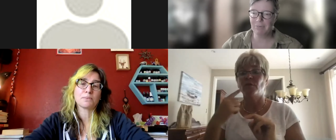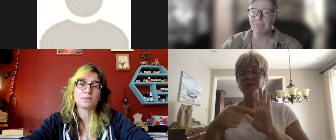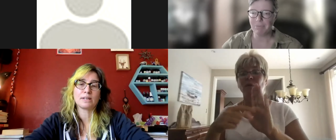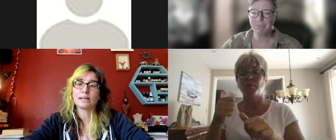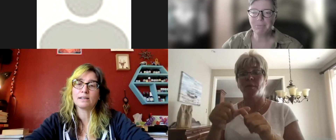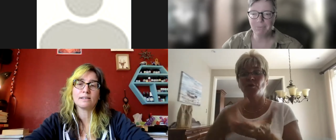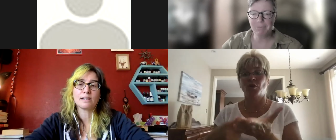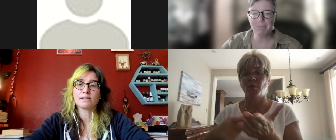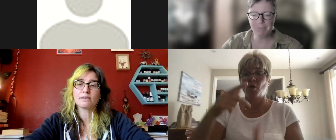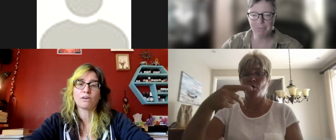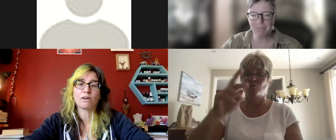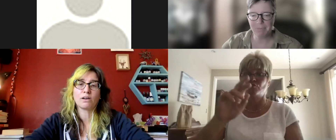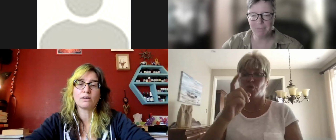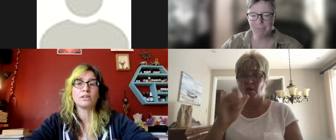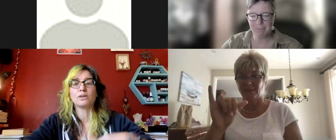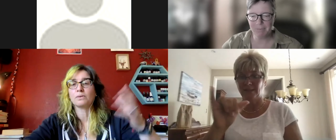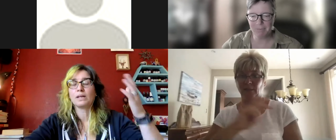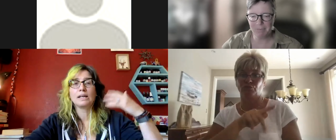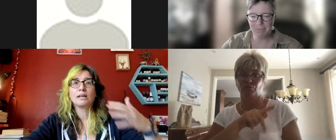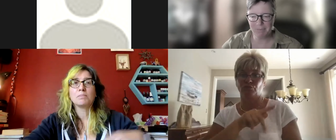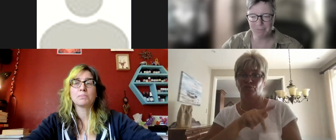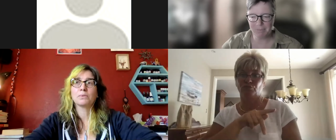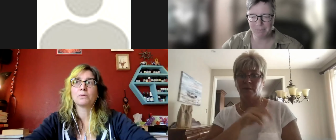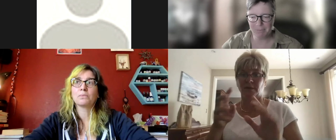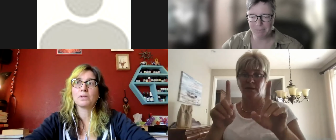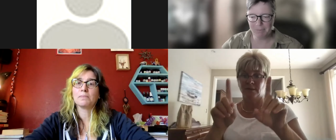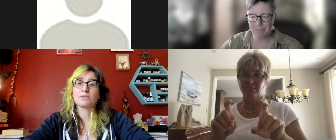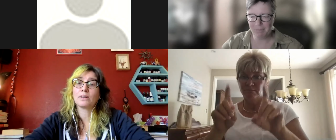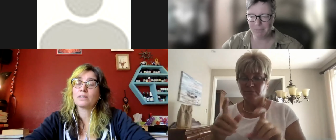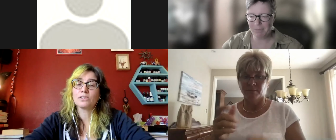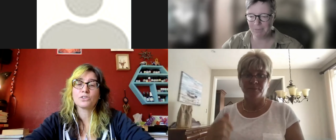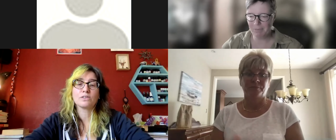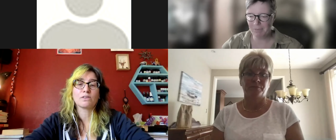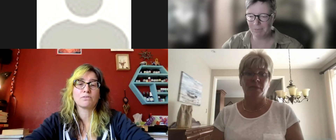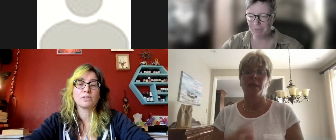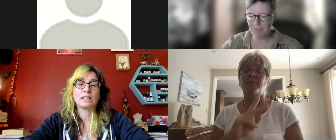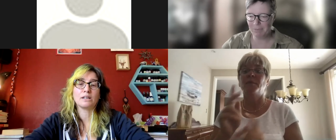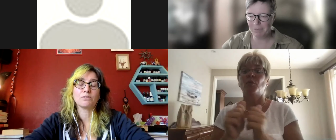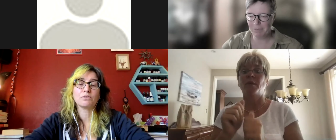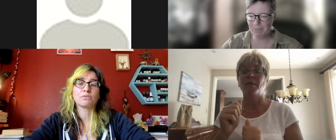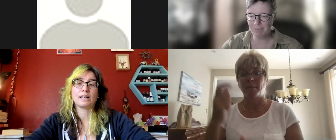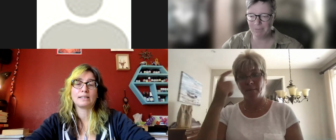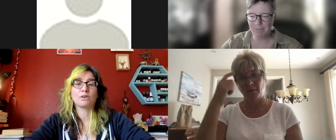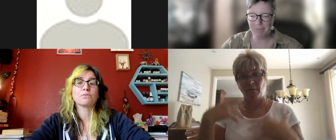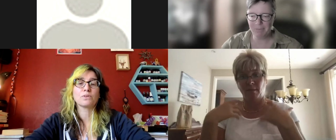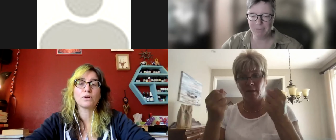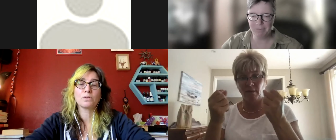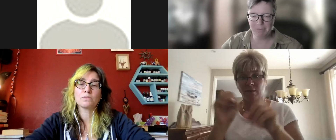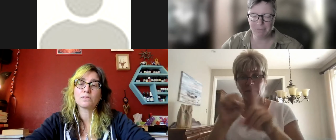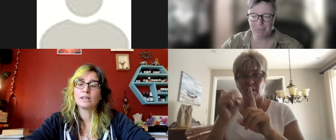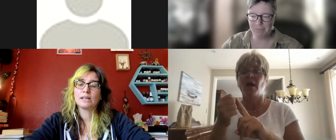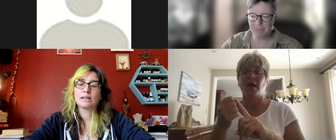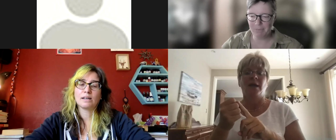personality tests are people with mental health conditions are often getting flagged out for those.